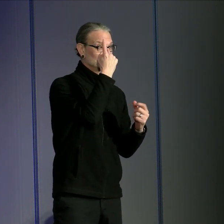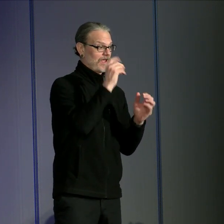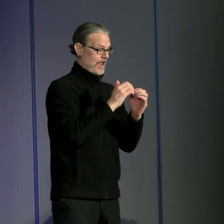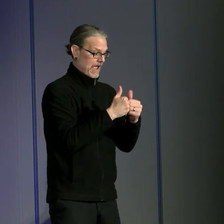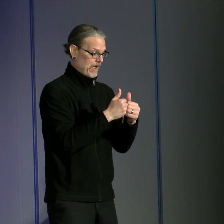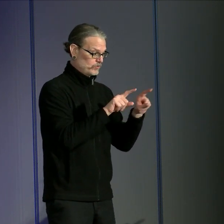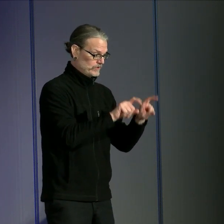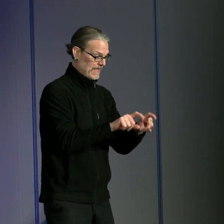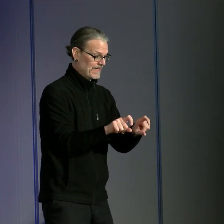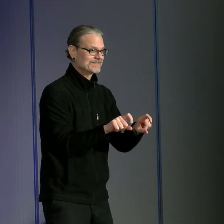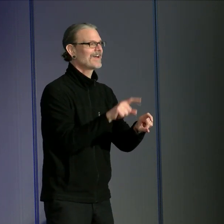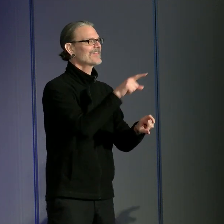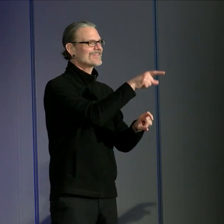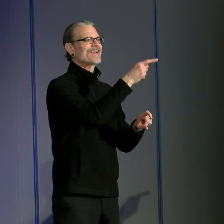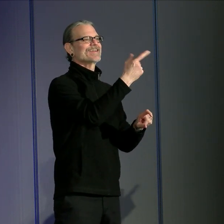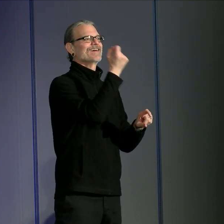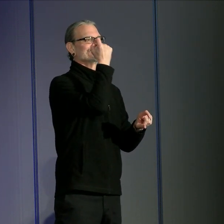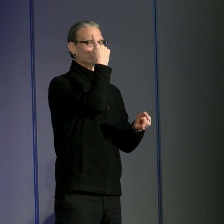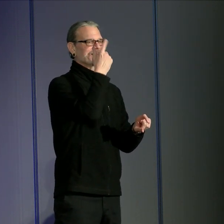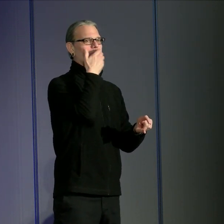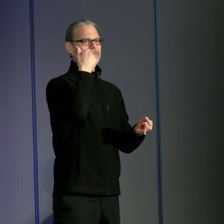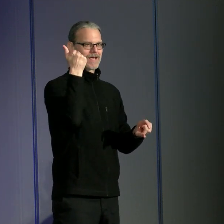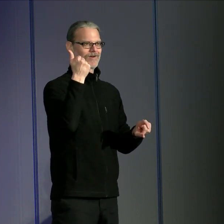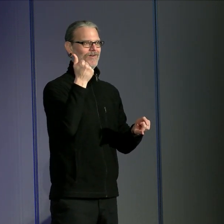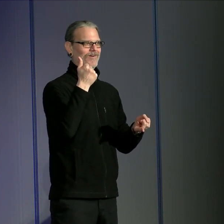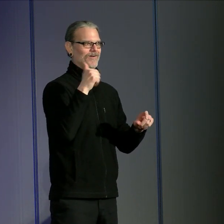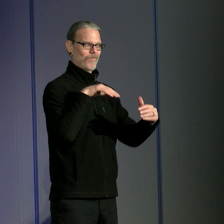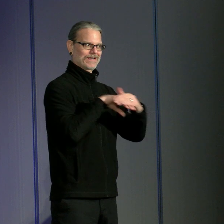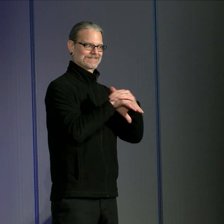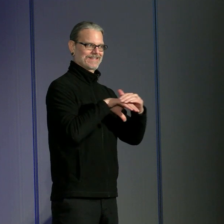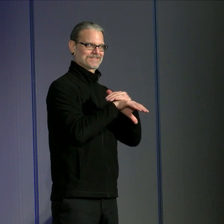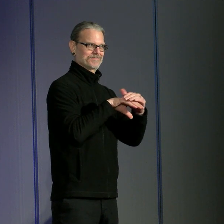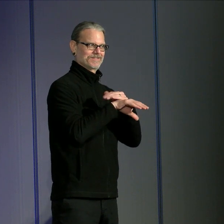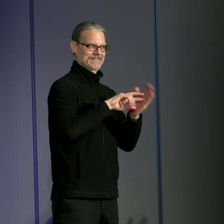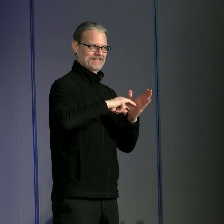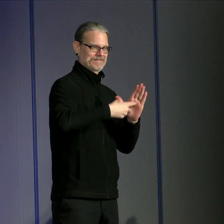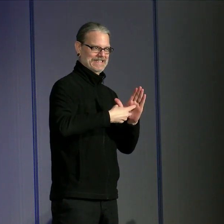what accessibility is and what the requirements are.